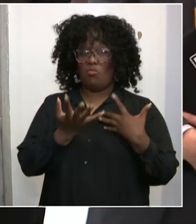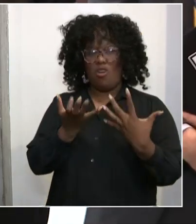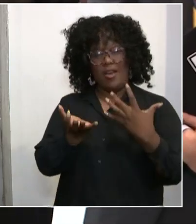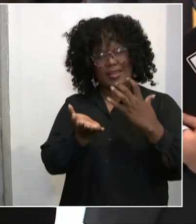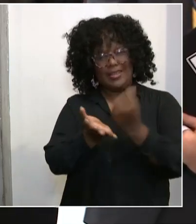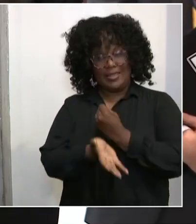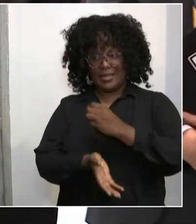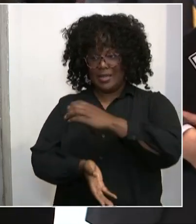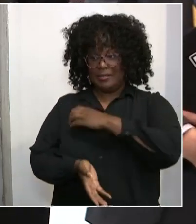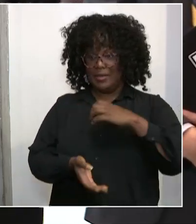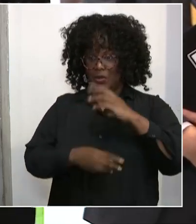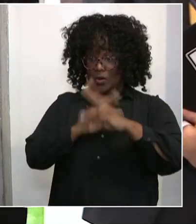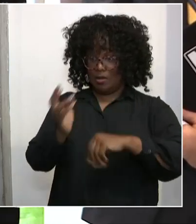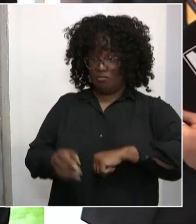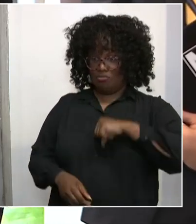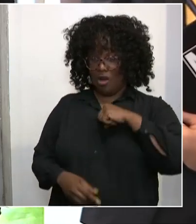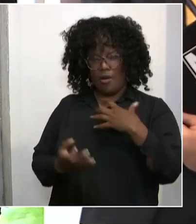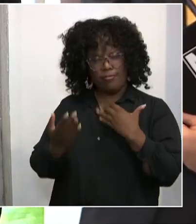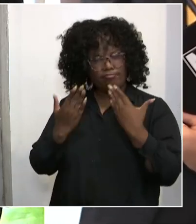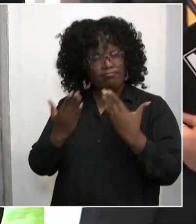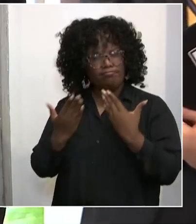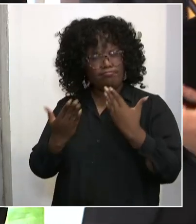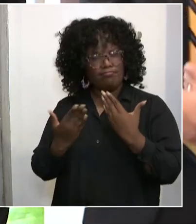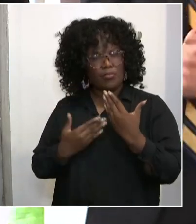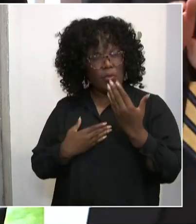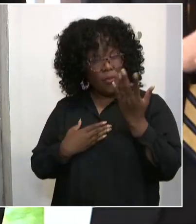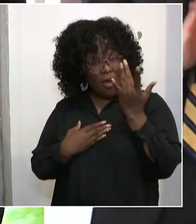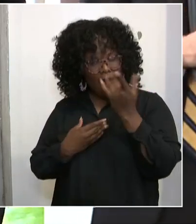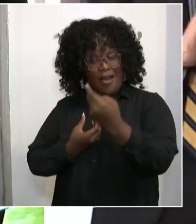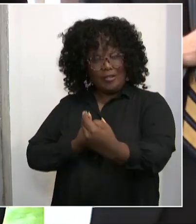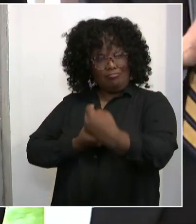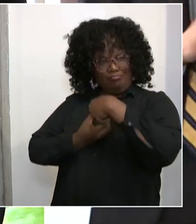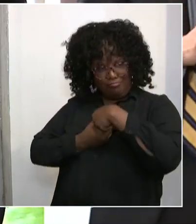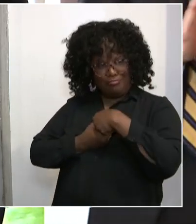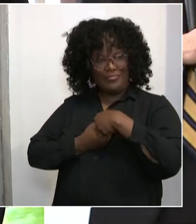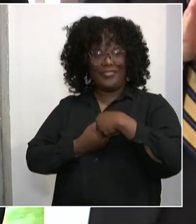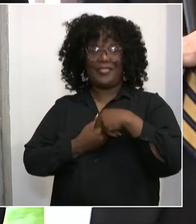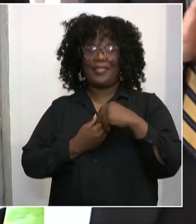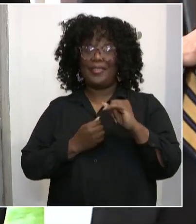and being part of our family of public safety. They've been great partners throughout this event.